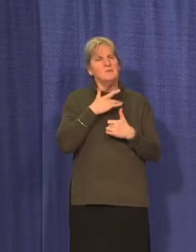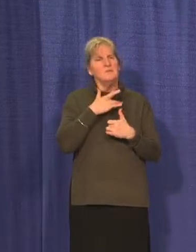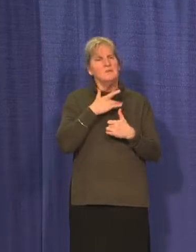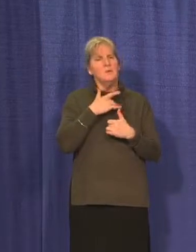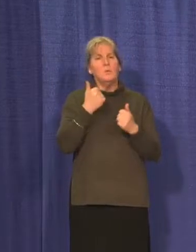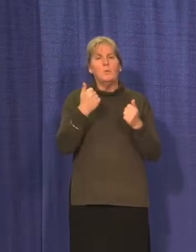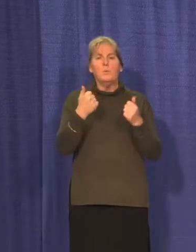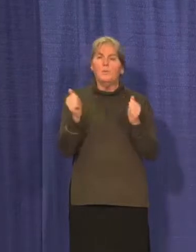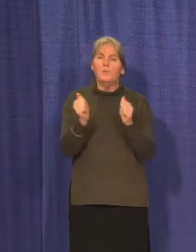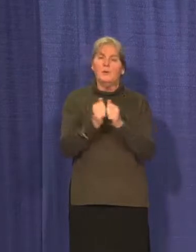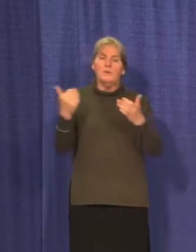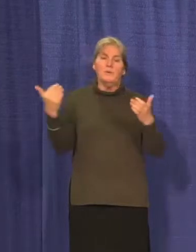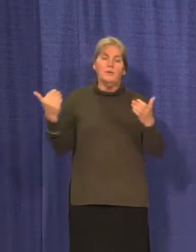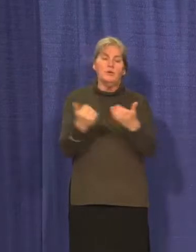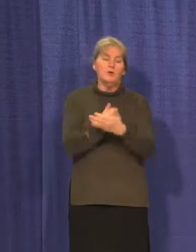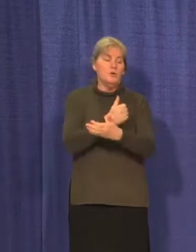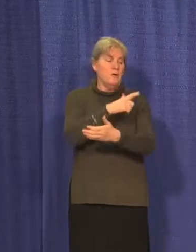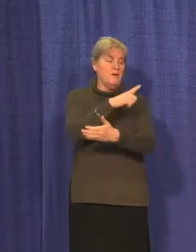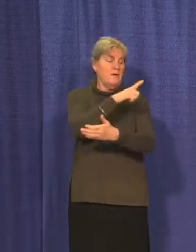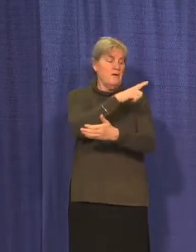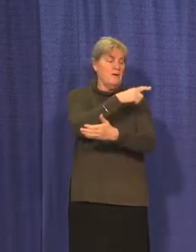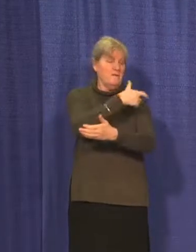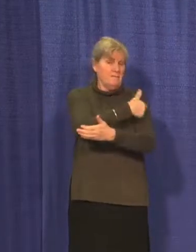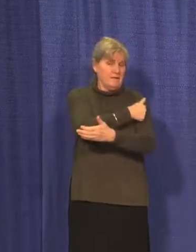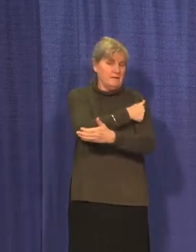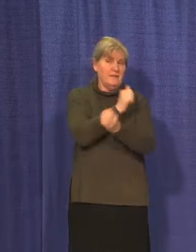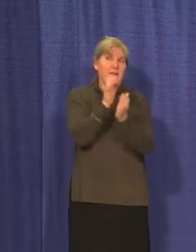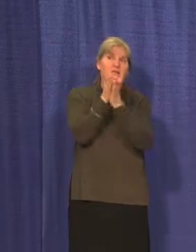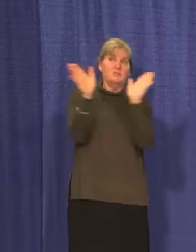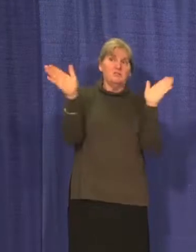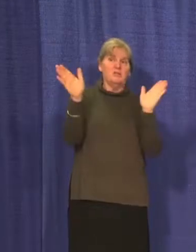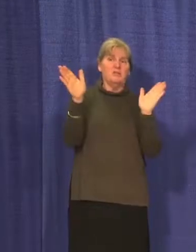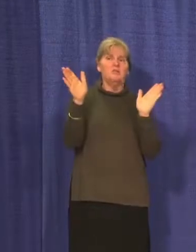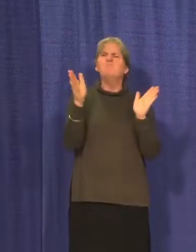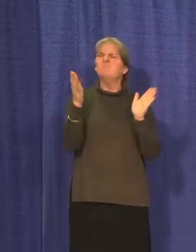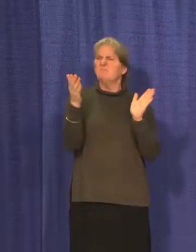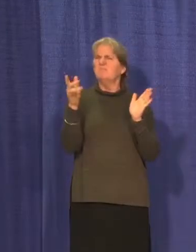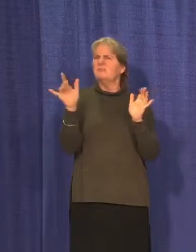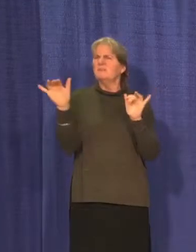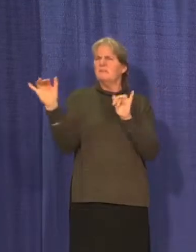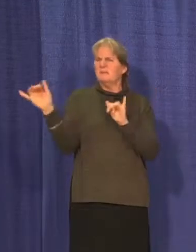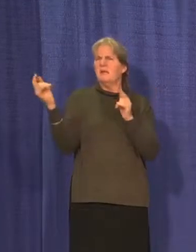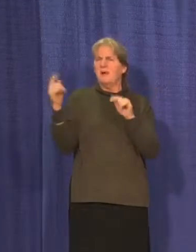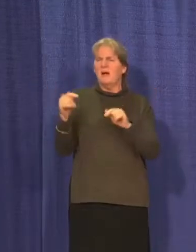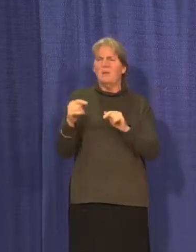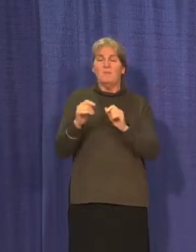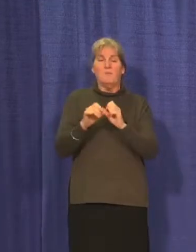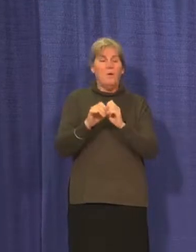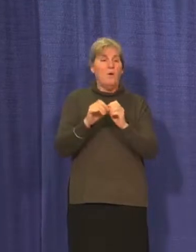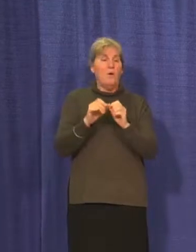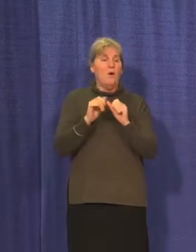a new vaccine. Obviously information about how